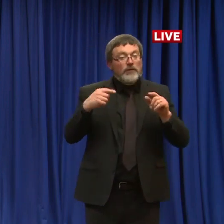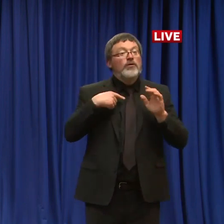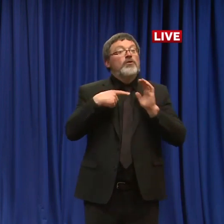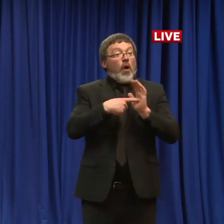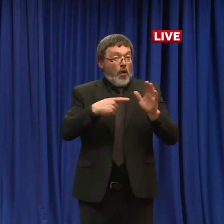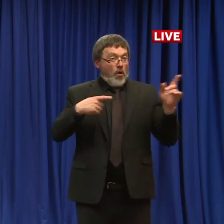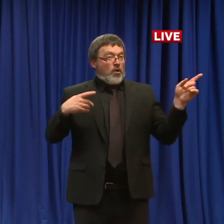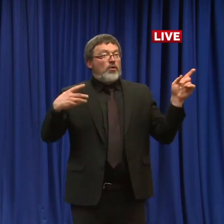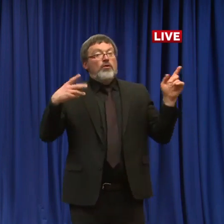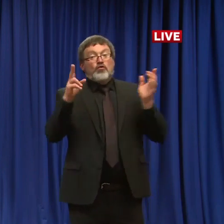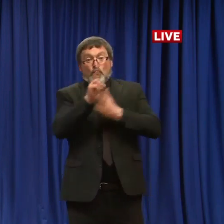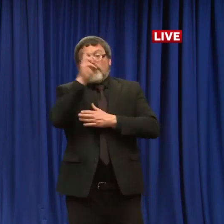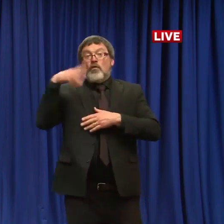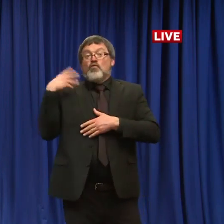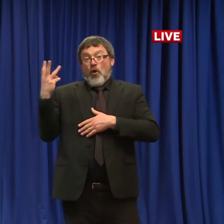NUMBER OF DIFFERENT MODELS ARE SAYING.